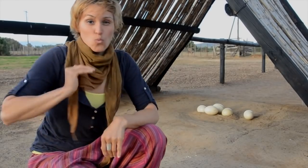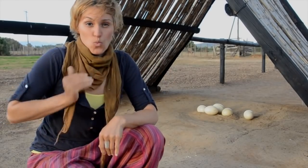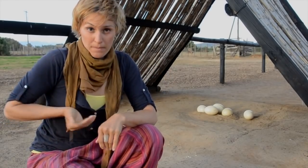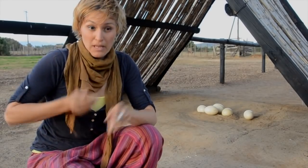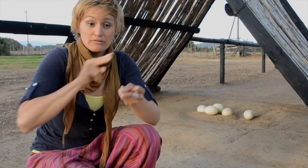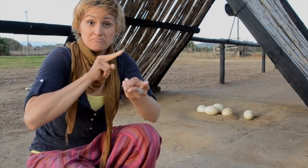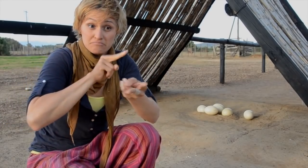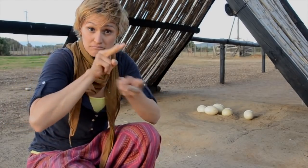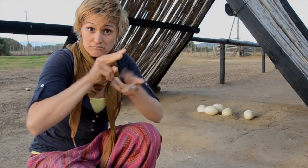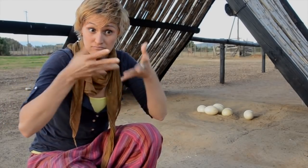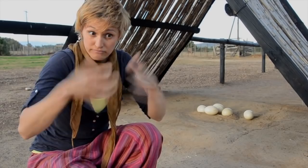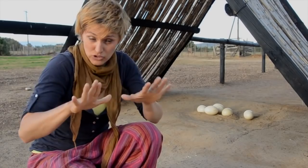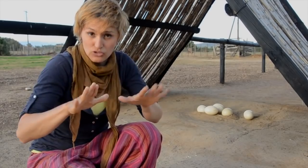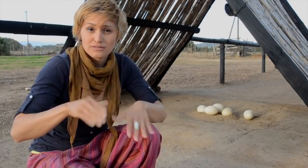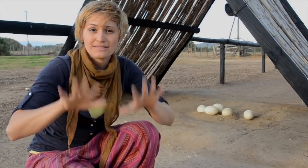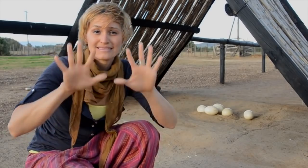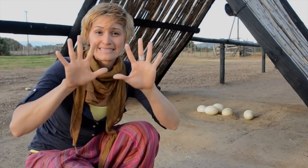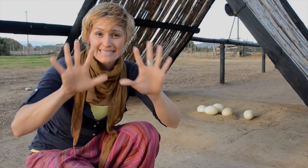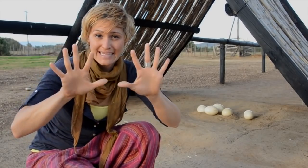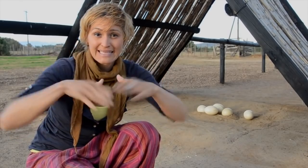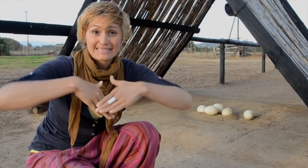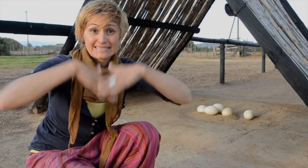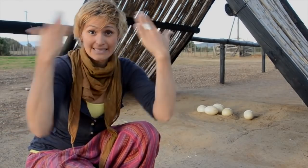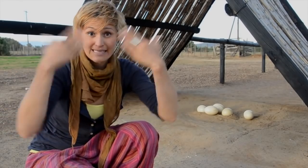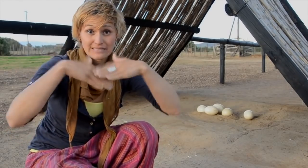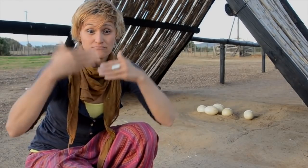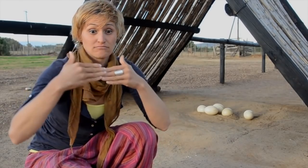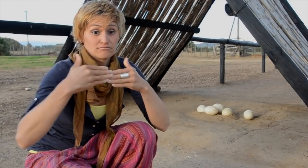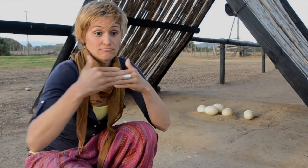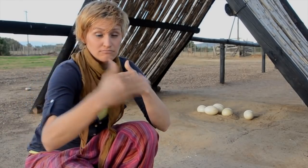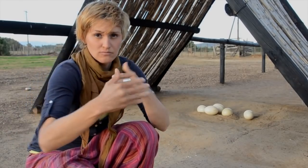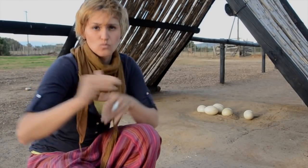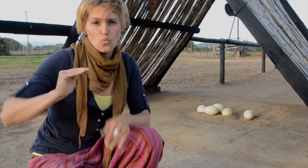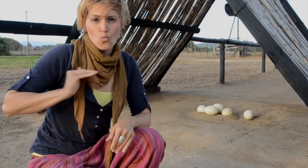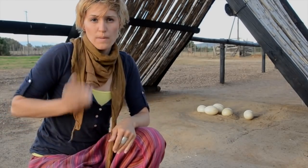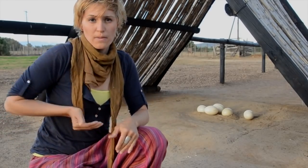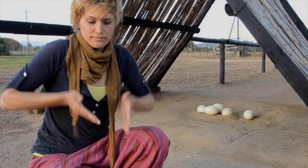The male and the female then mates and the female start laying eggs 10 days later,